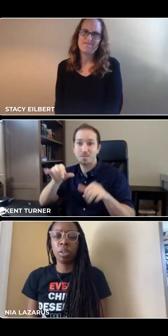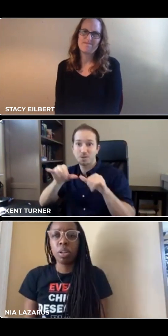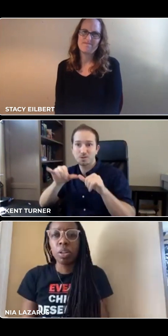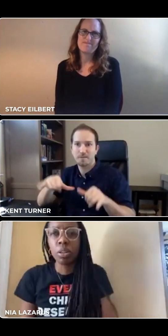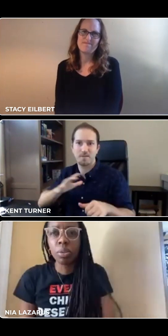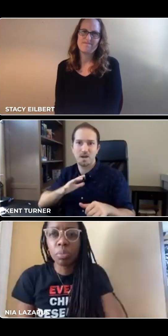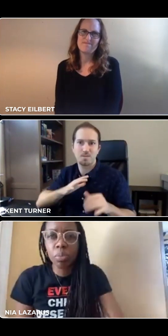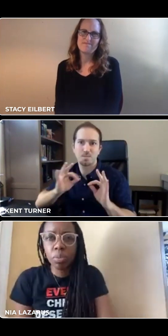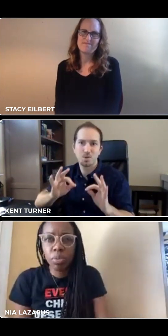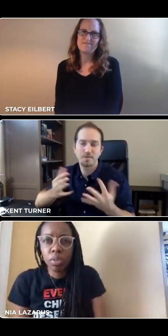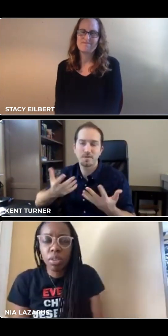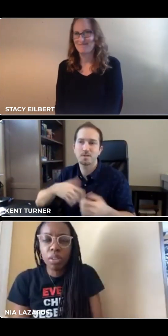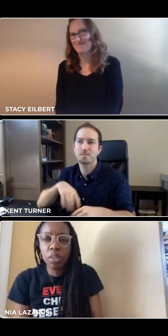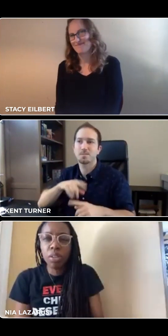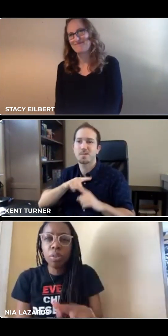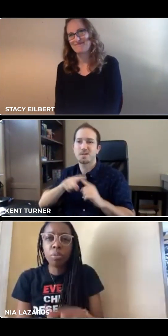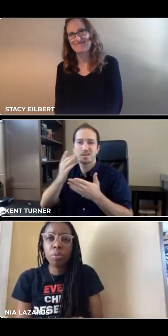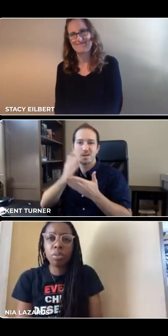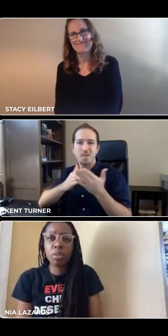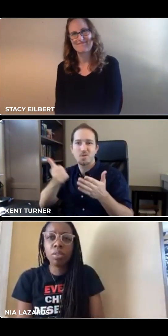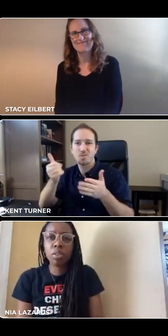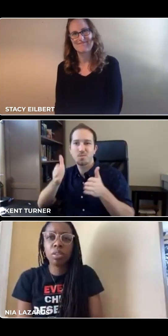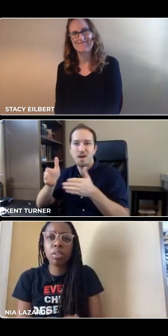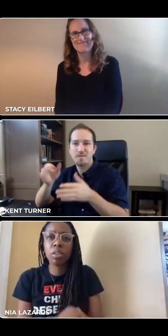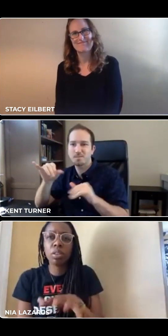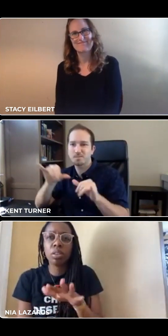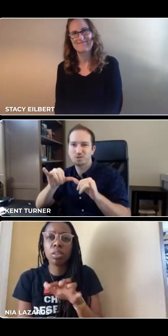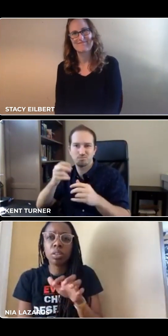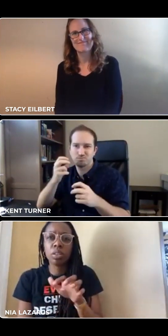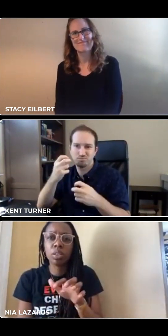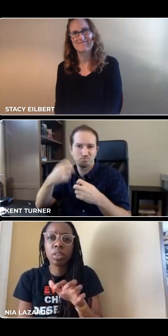can be taken of that work sample and sent in. And, if it aligns with the metrics, that